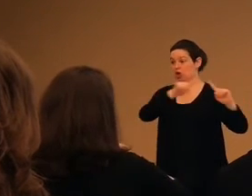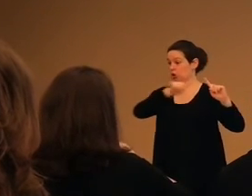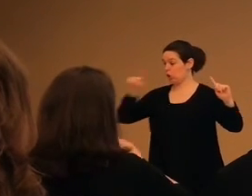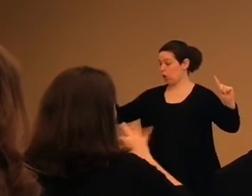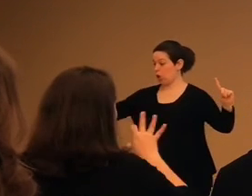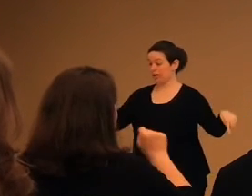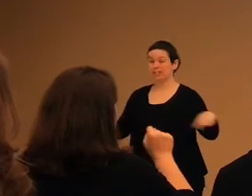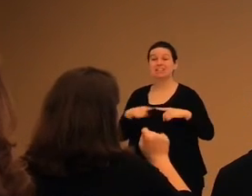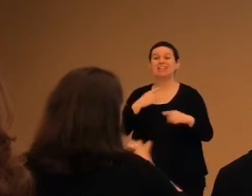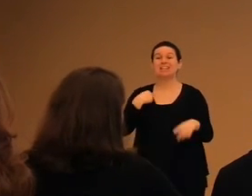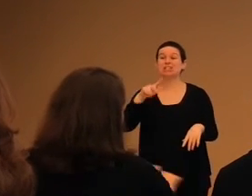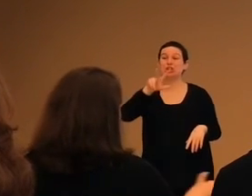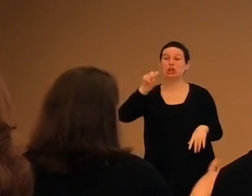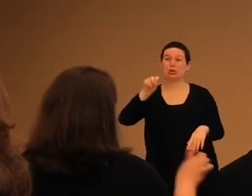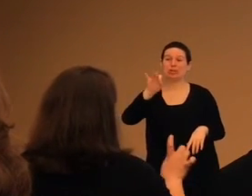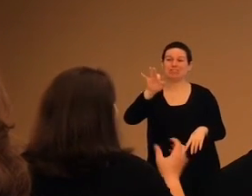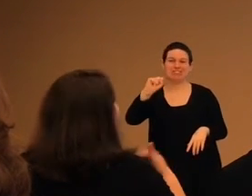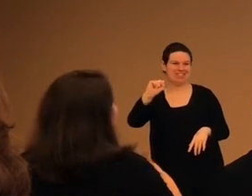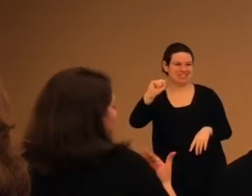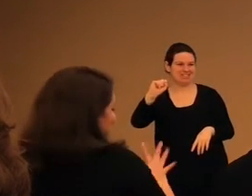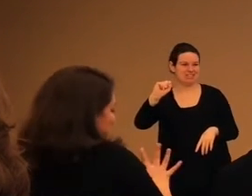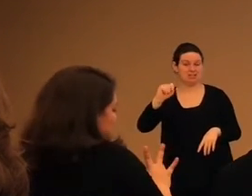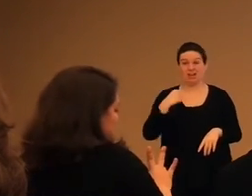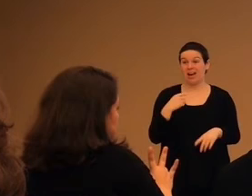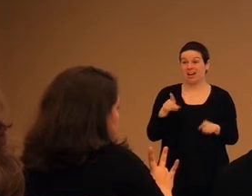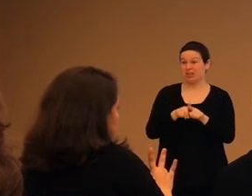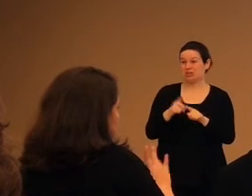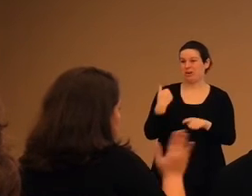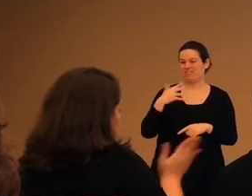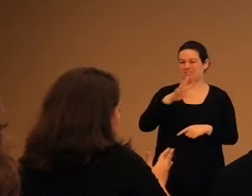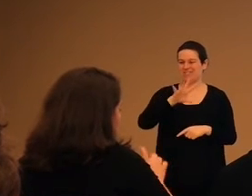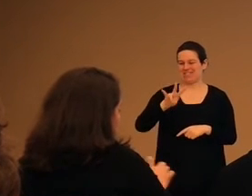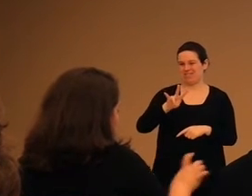And then we have 57 smaller panoramas in there